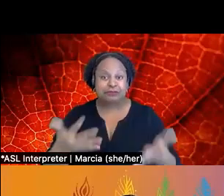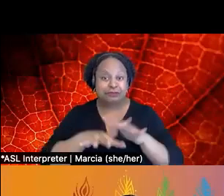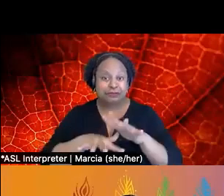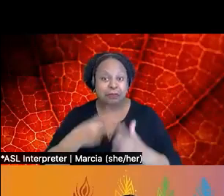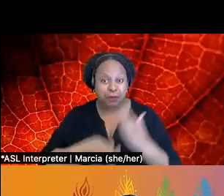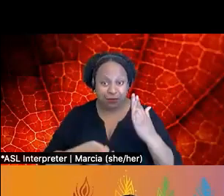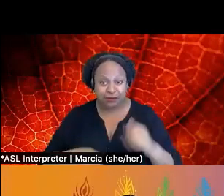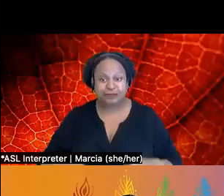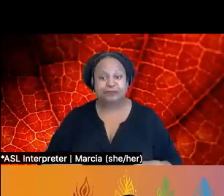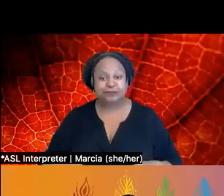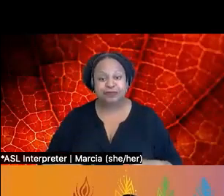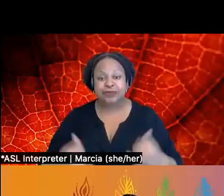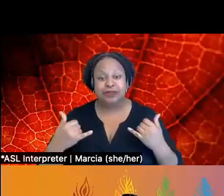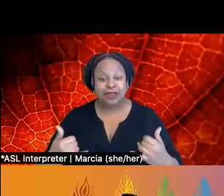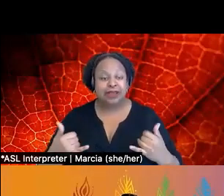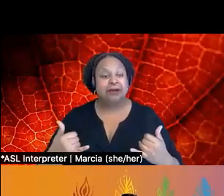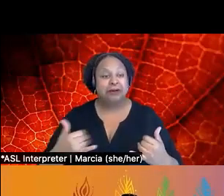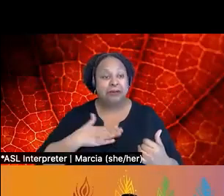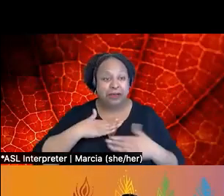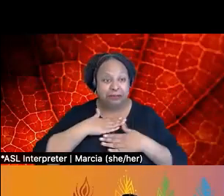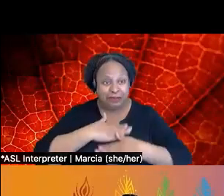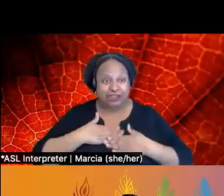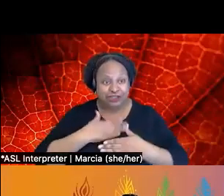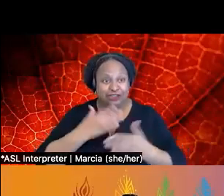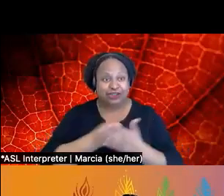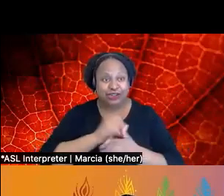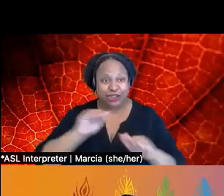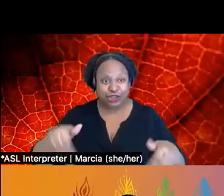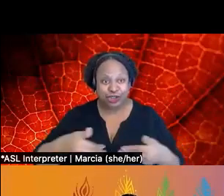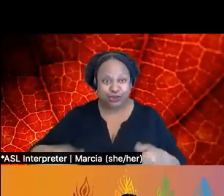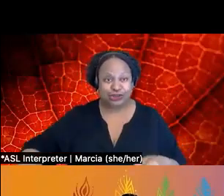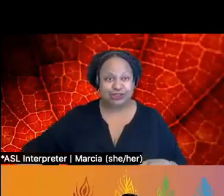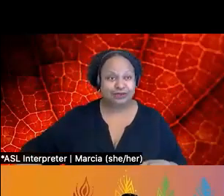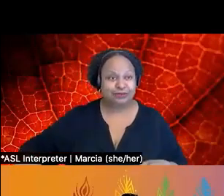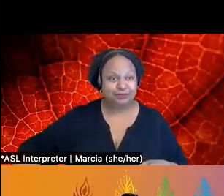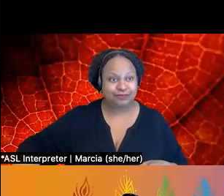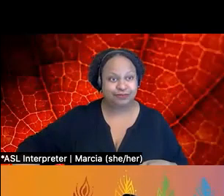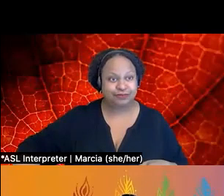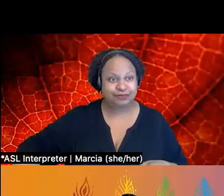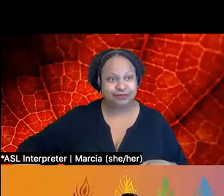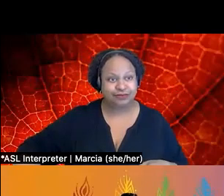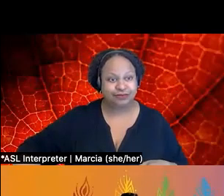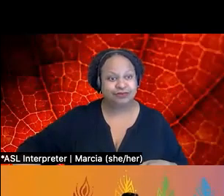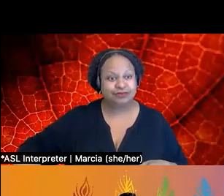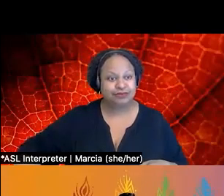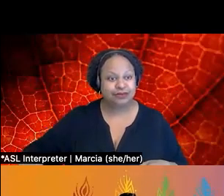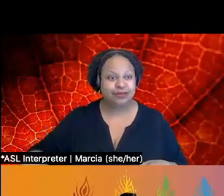It is my pleasure to be introducing Heather Kelly for our next session.